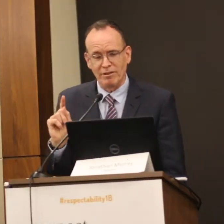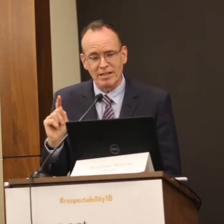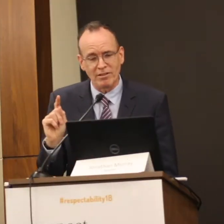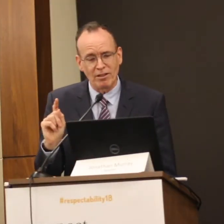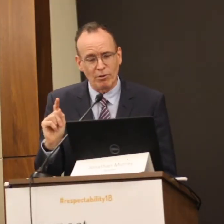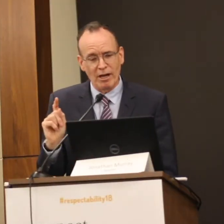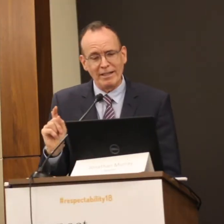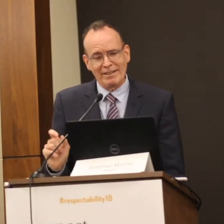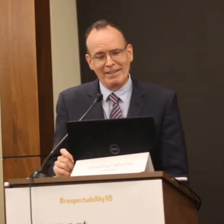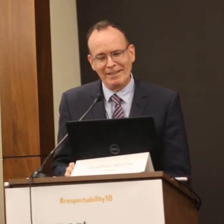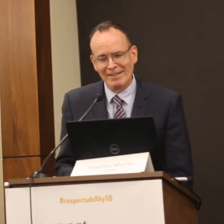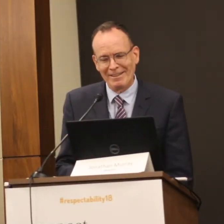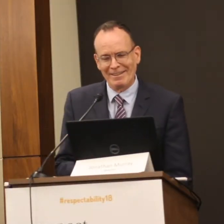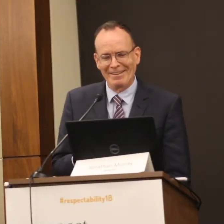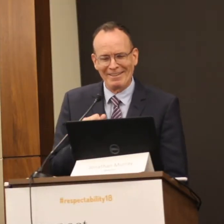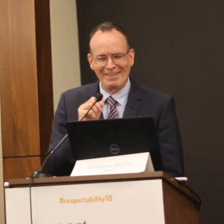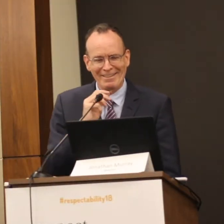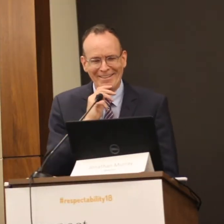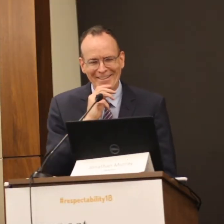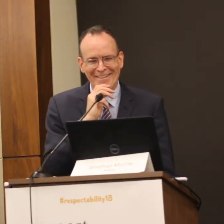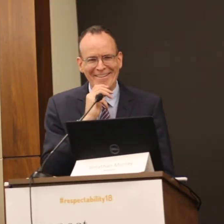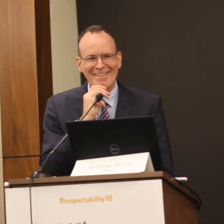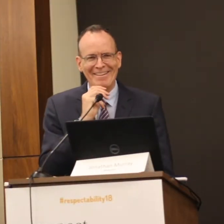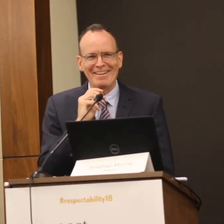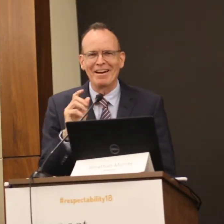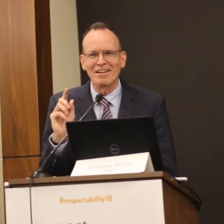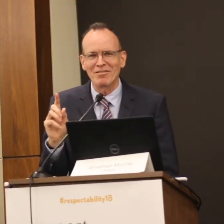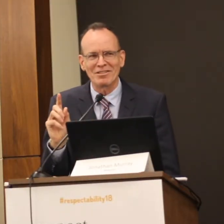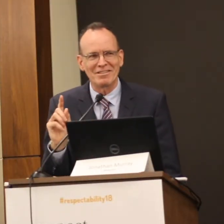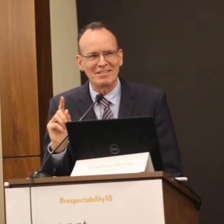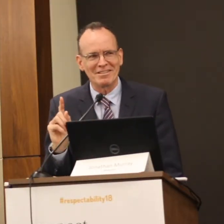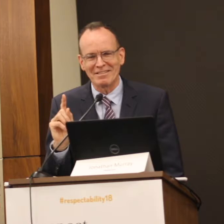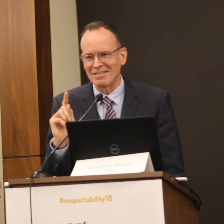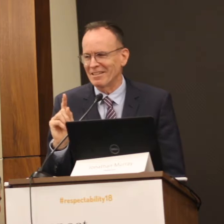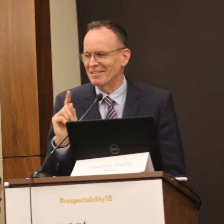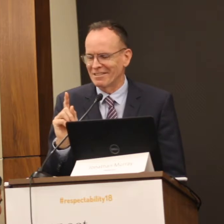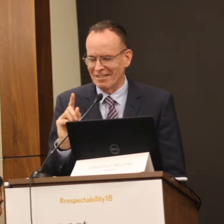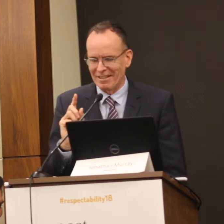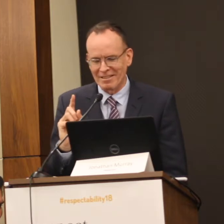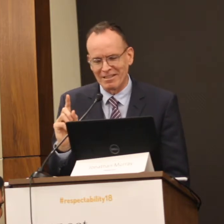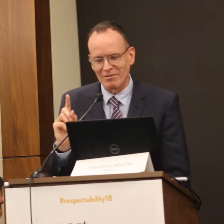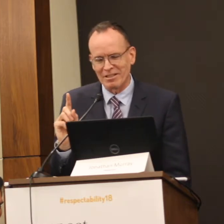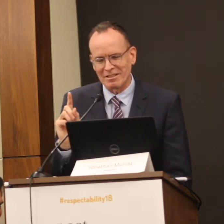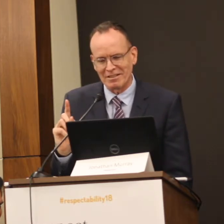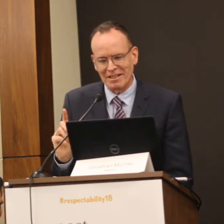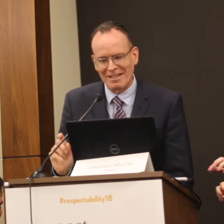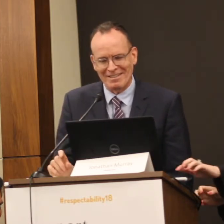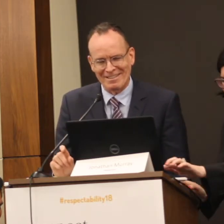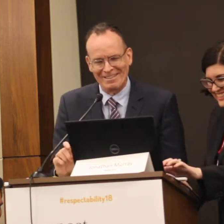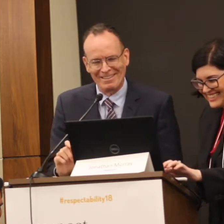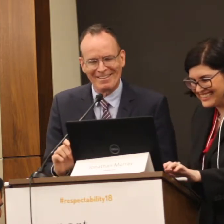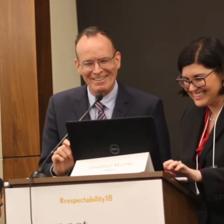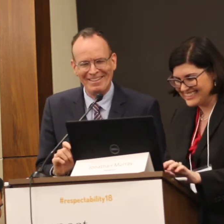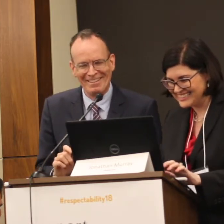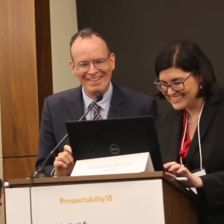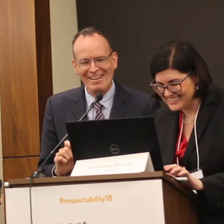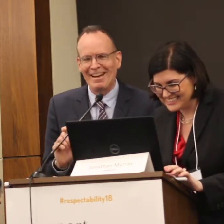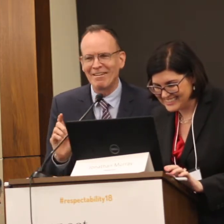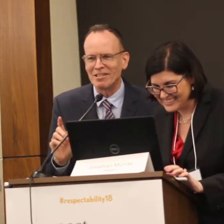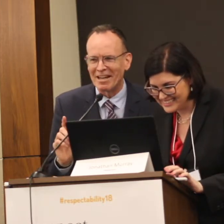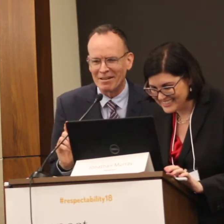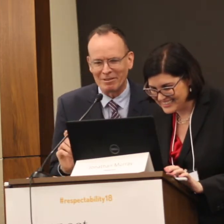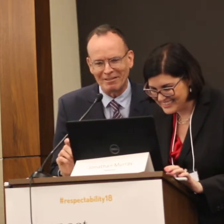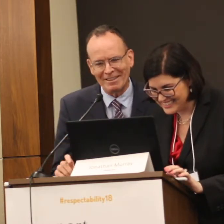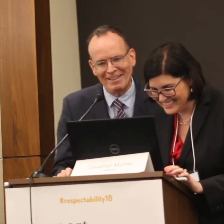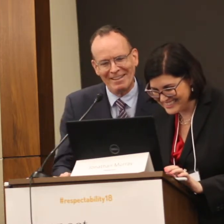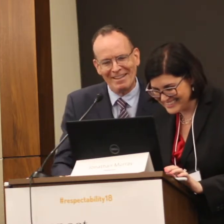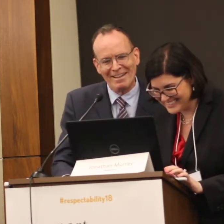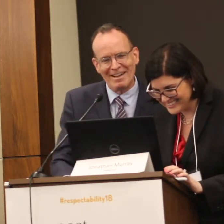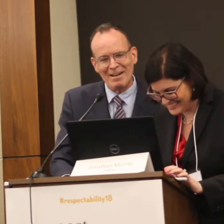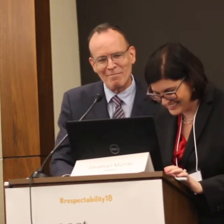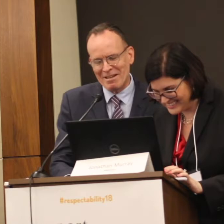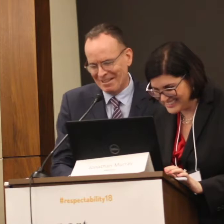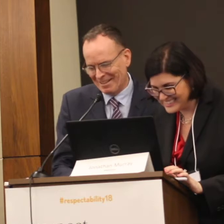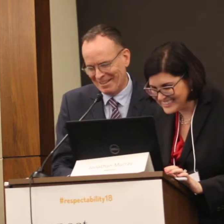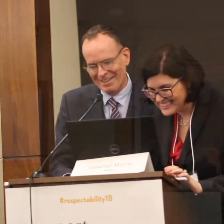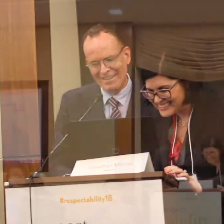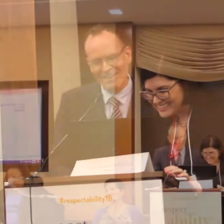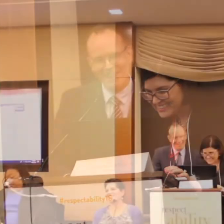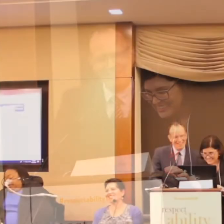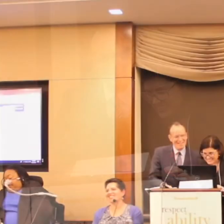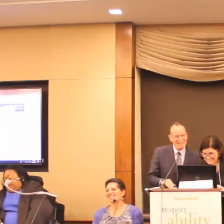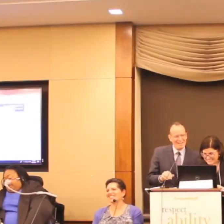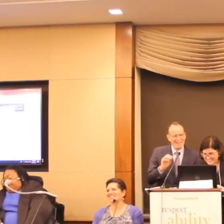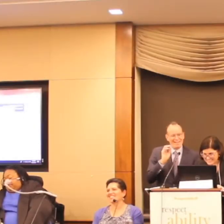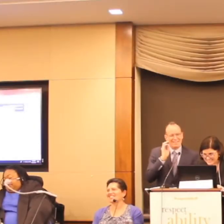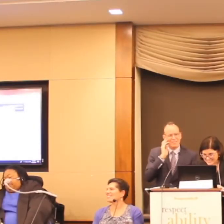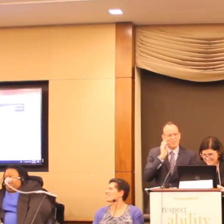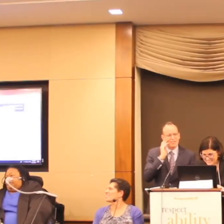if it doesn't go right another secret to